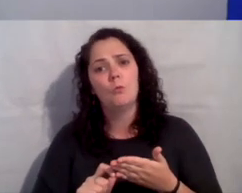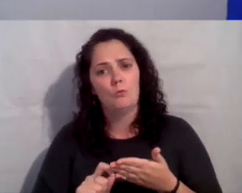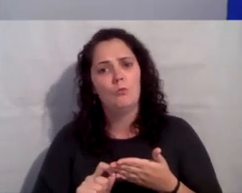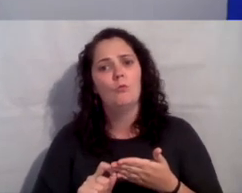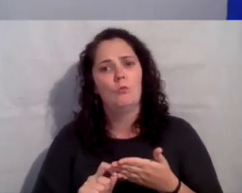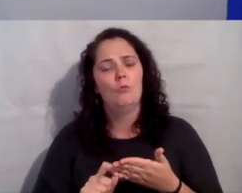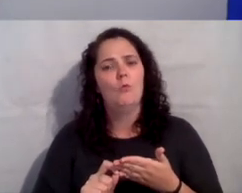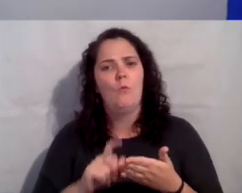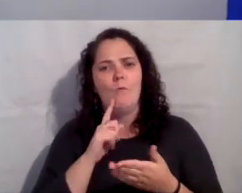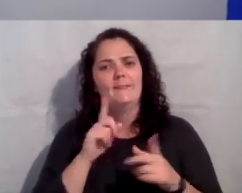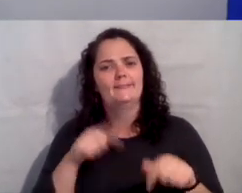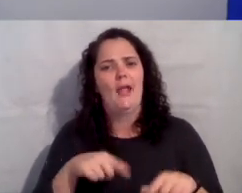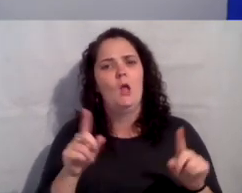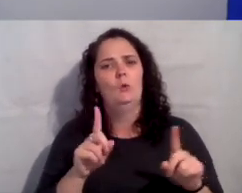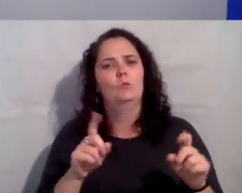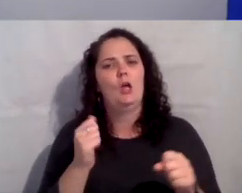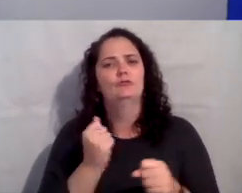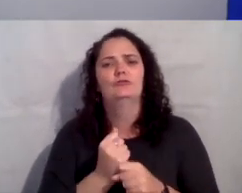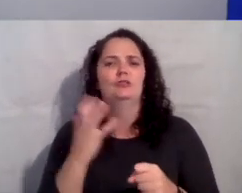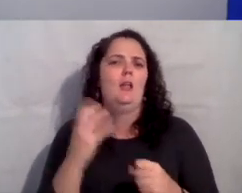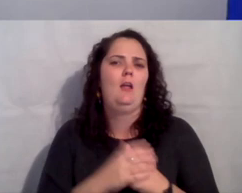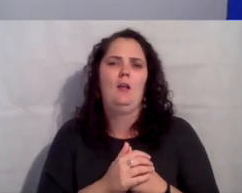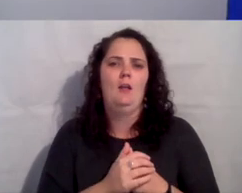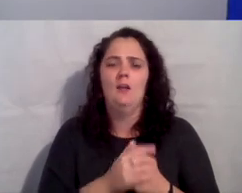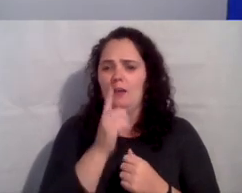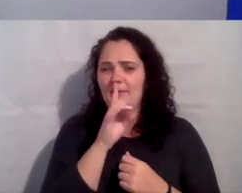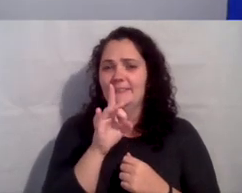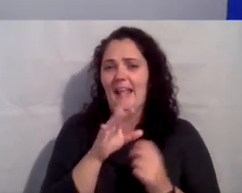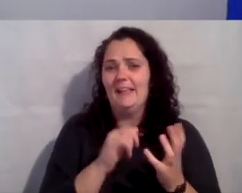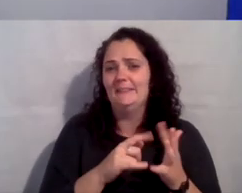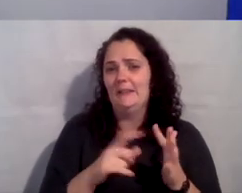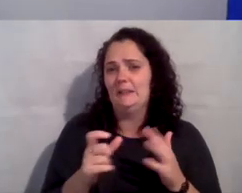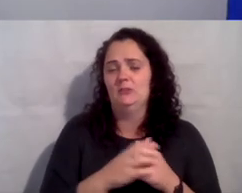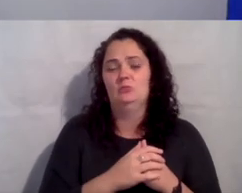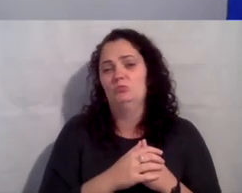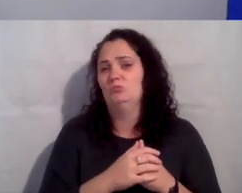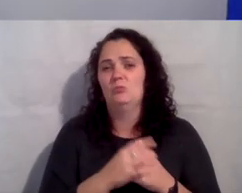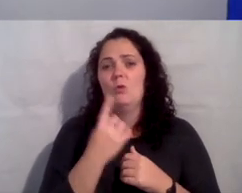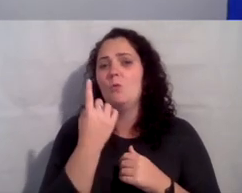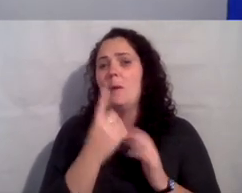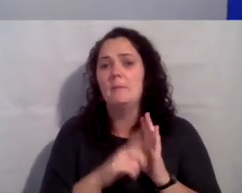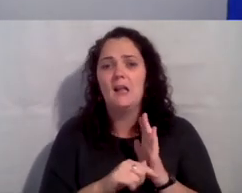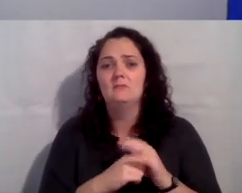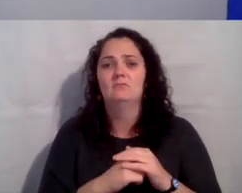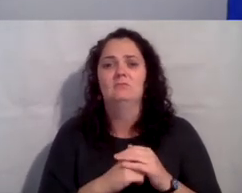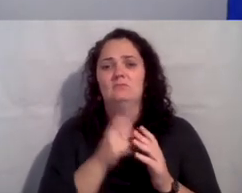start out with gestures, as I said a few minutes ago, and they can be as short as 10 seconds, they can go up to 30 seconds, a minute but the whole idea is that you're